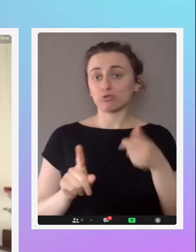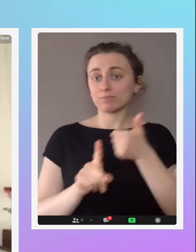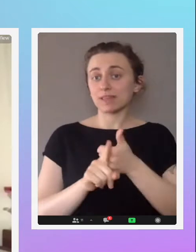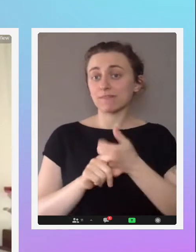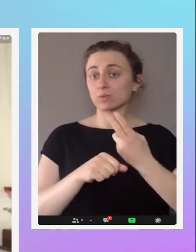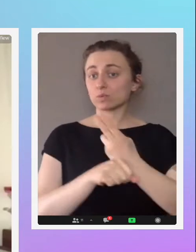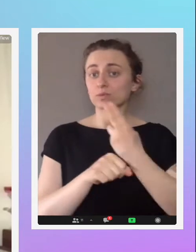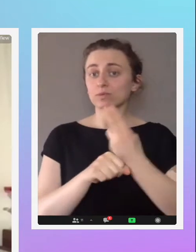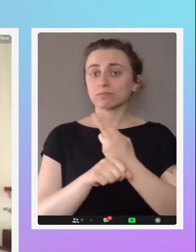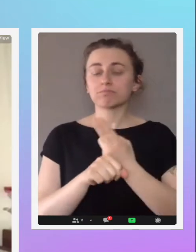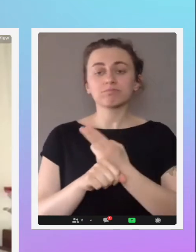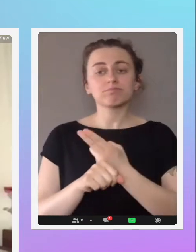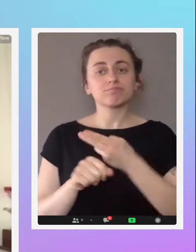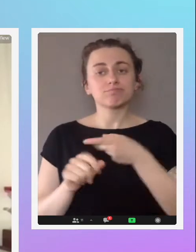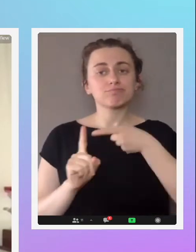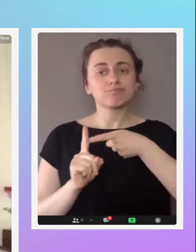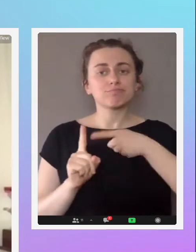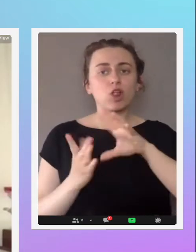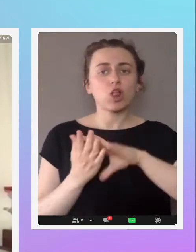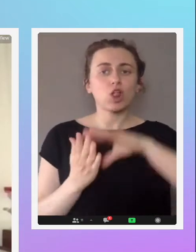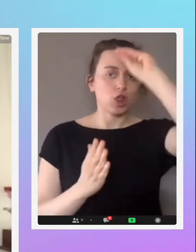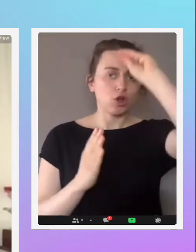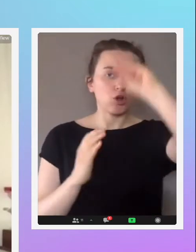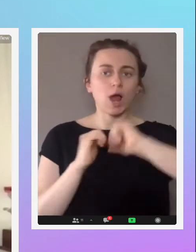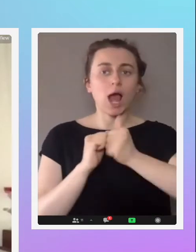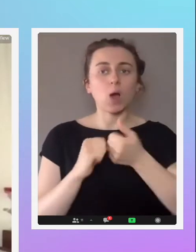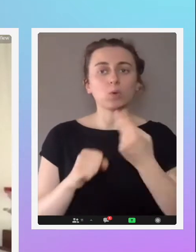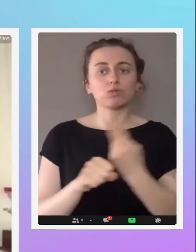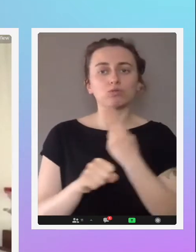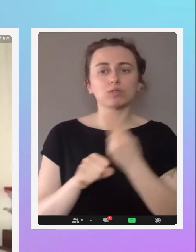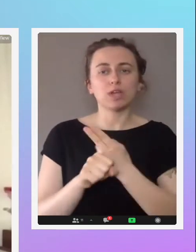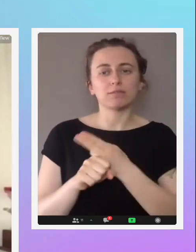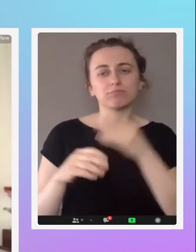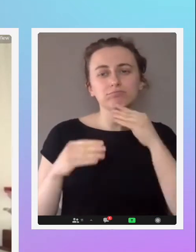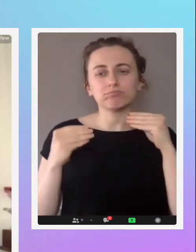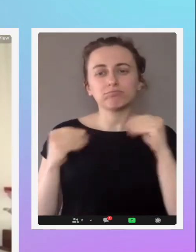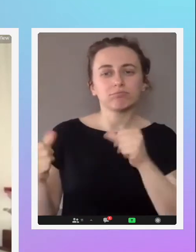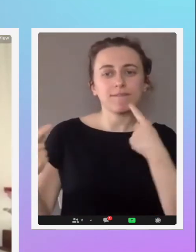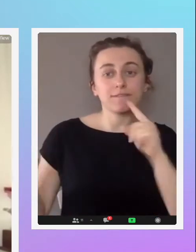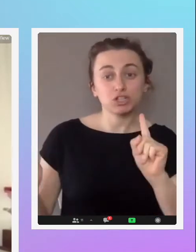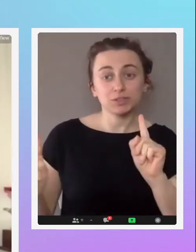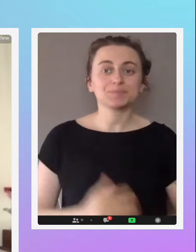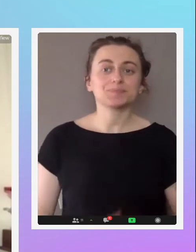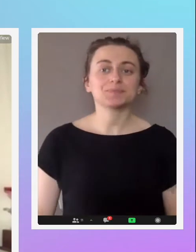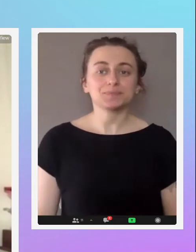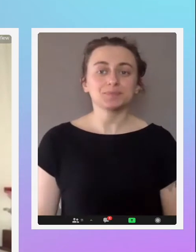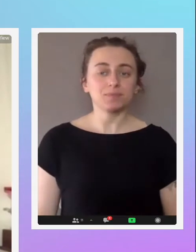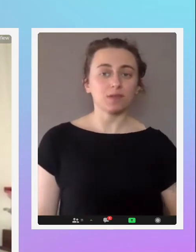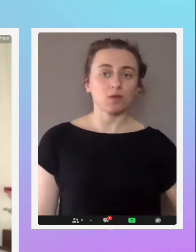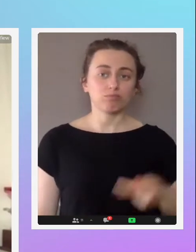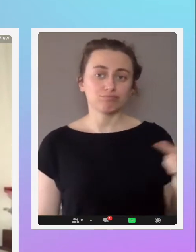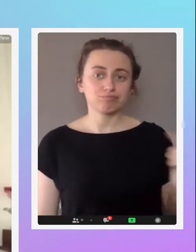has learned to use it extremely effectively. So we had a conversation backstage